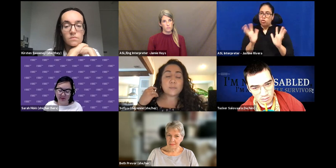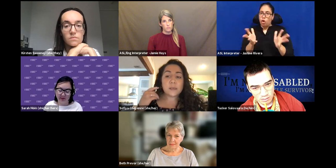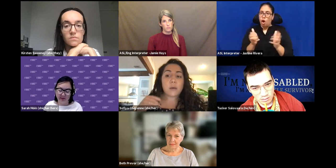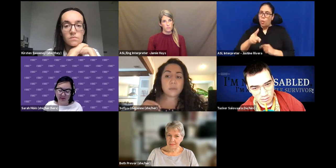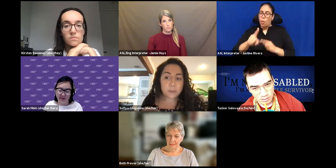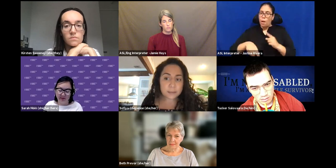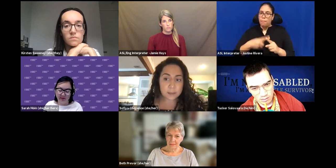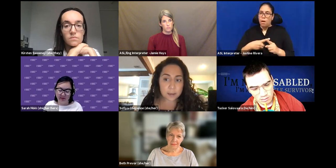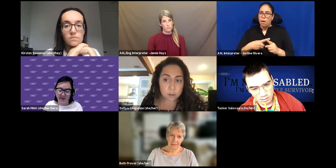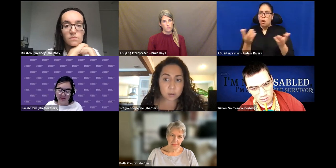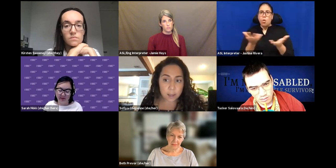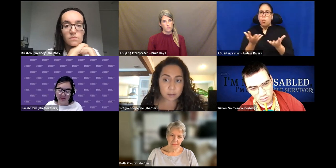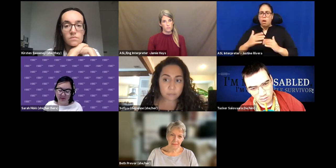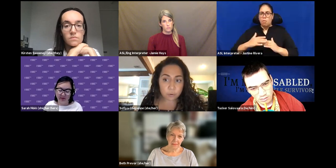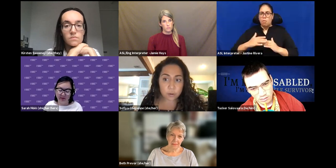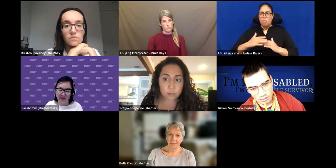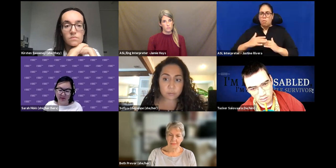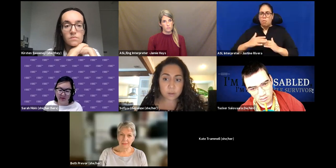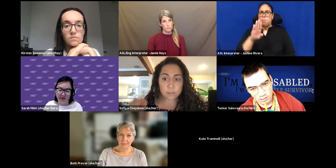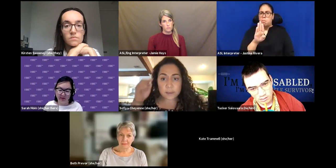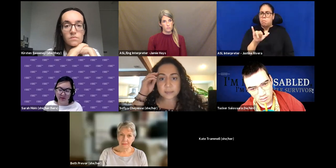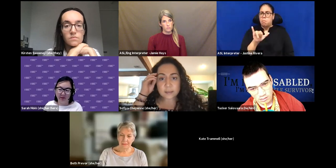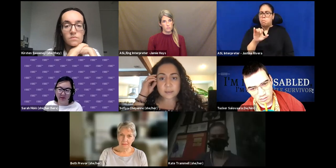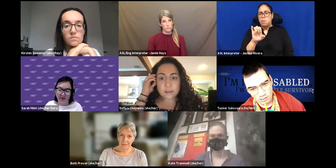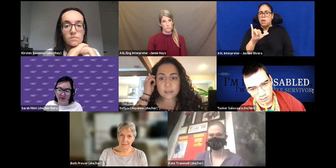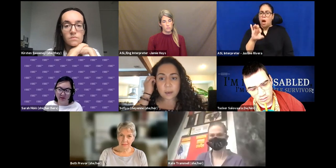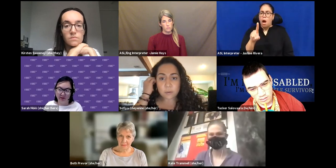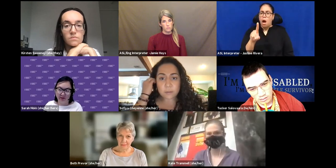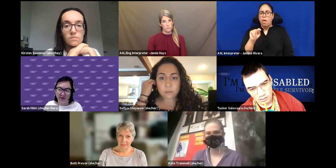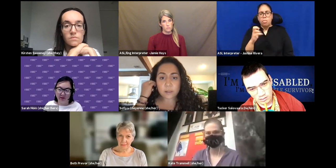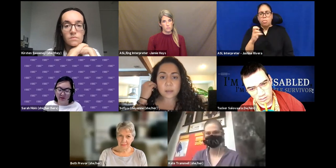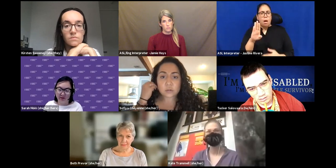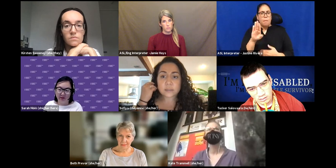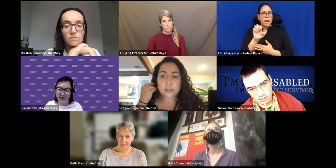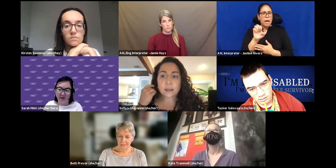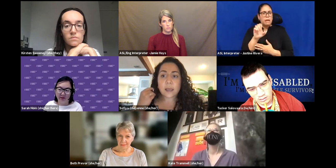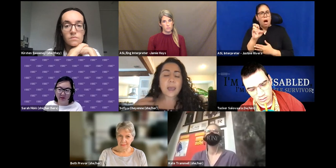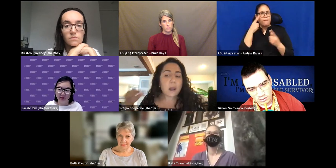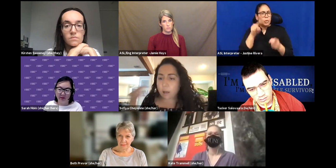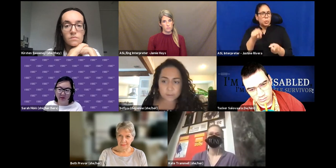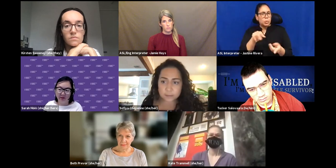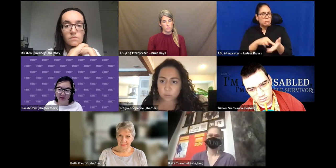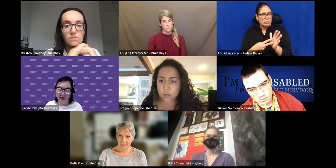beyond the baseline look like for you? Because I think that that would be really interesting. And obviously we're